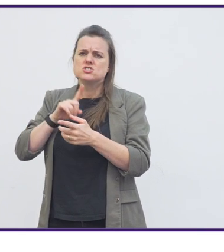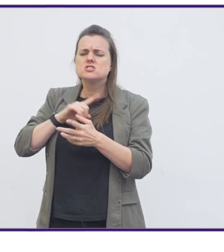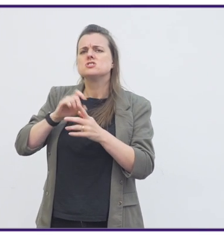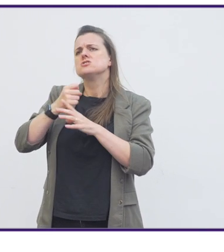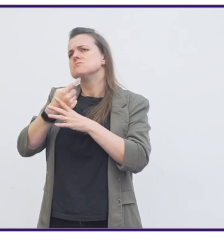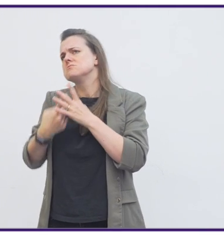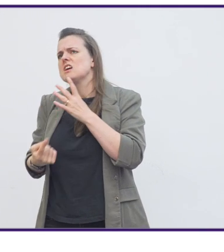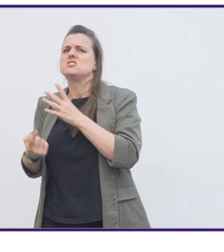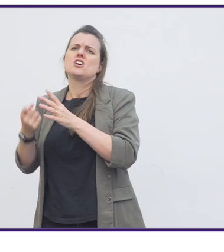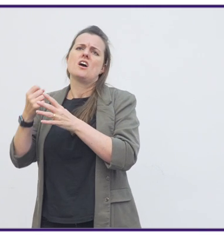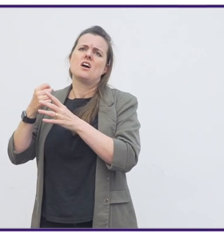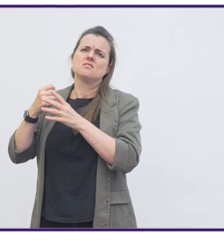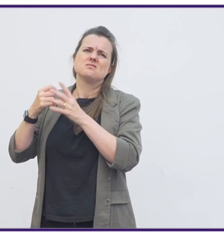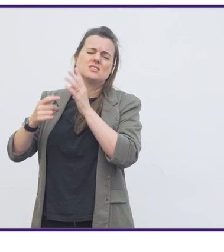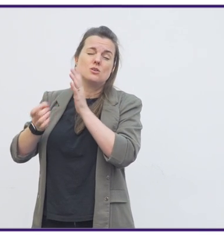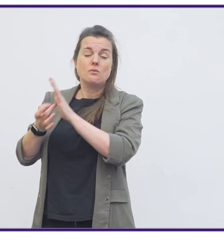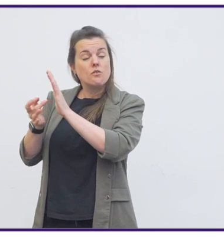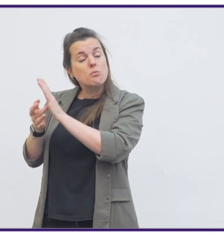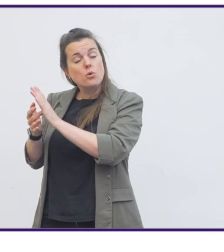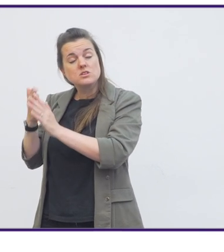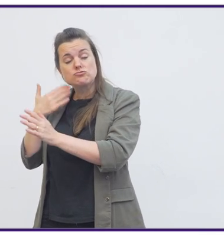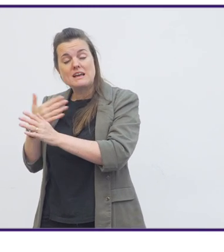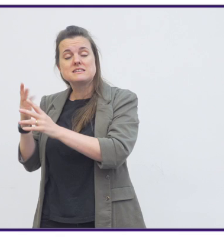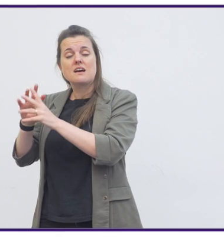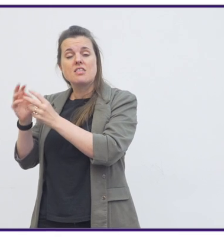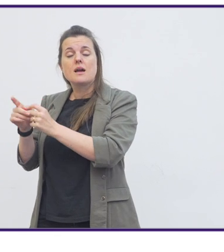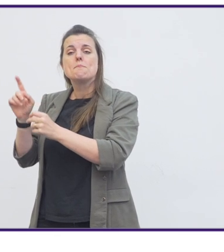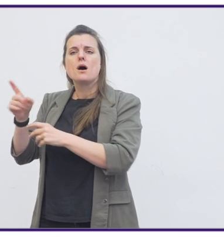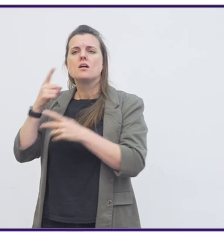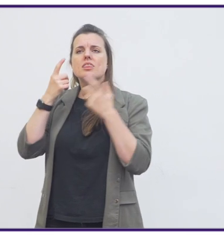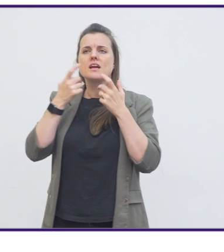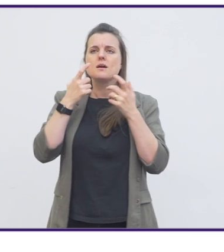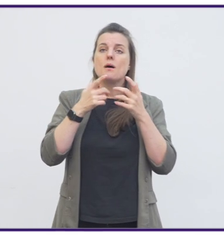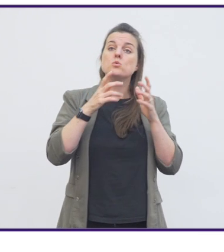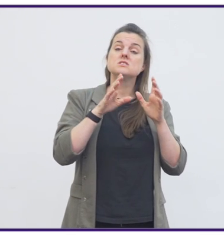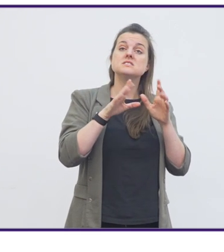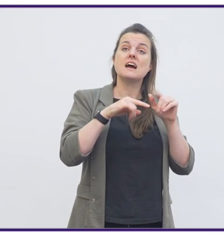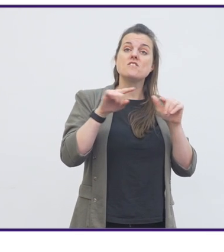which are all hugely important, but they don't think of a team that's diverse in ages and years of experience.